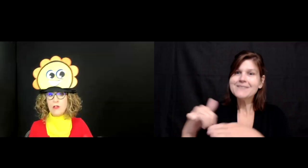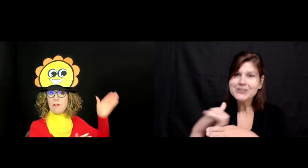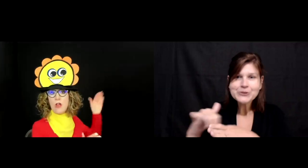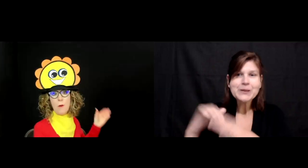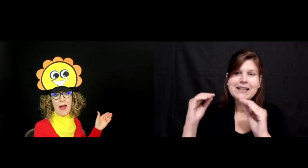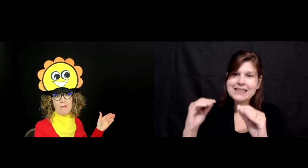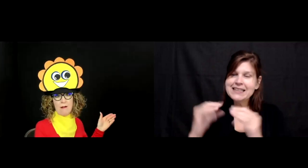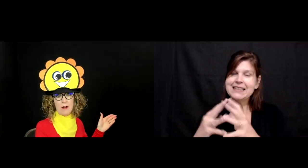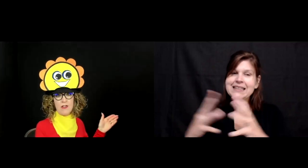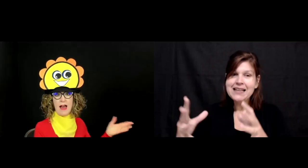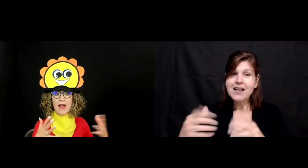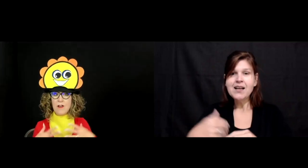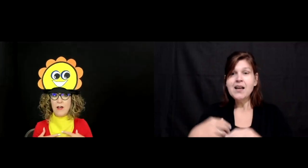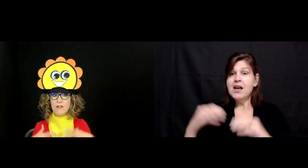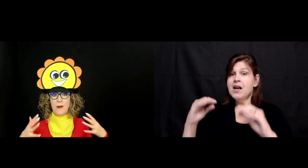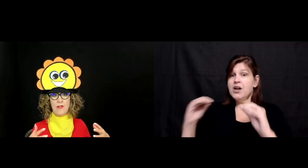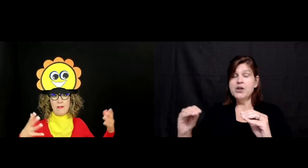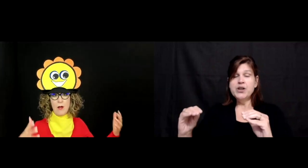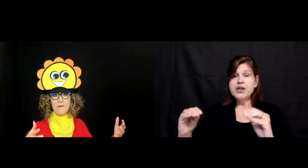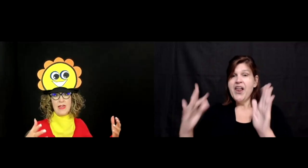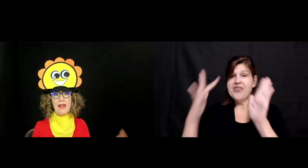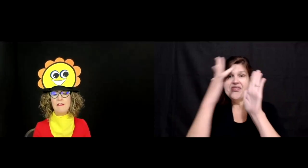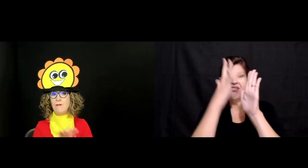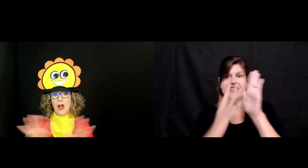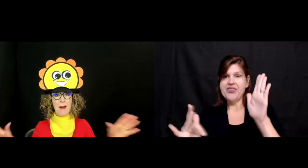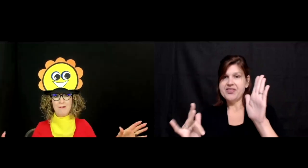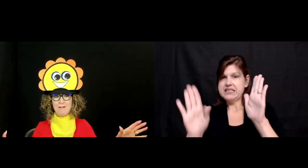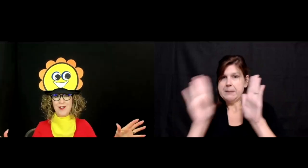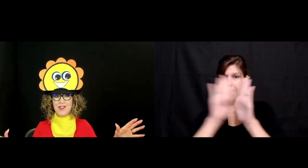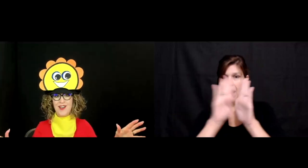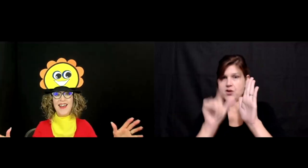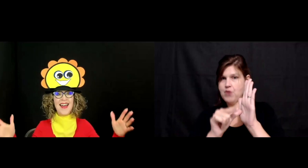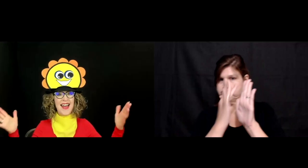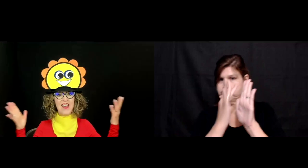So there's no background clutter. I've learned about this over the years. So no background clutter,